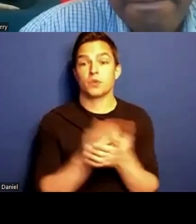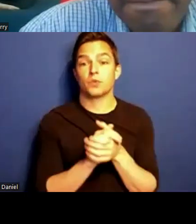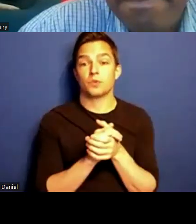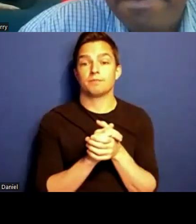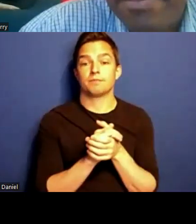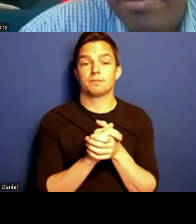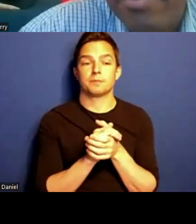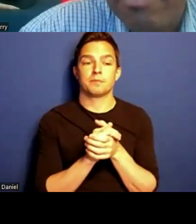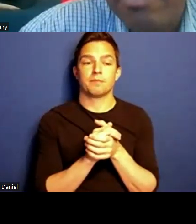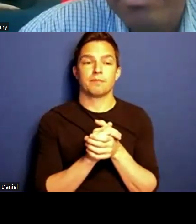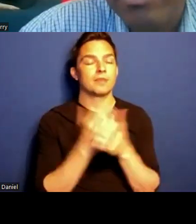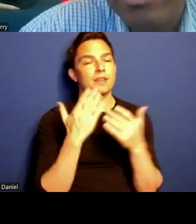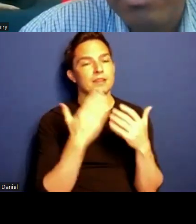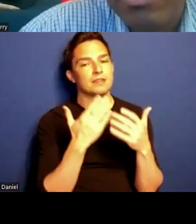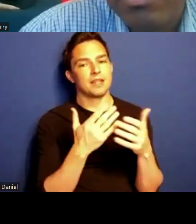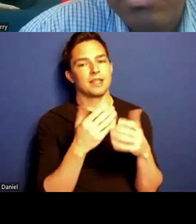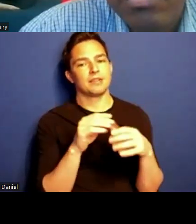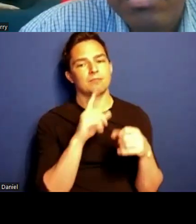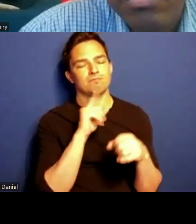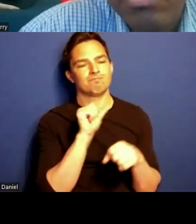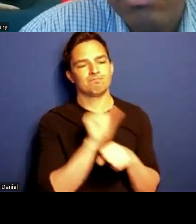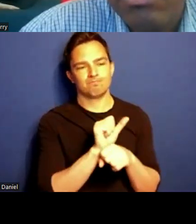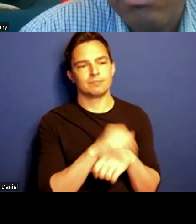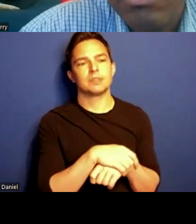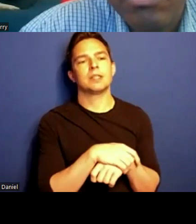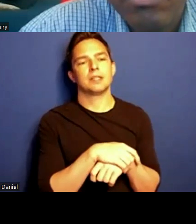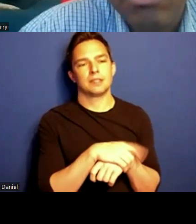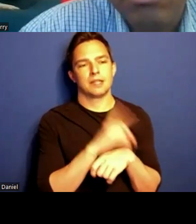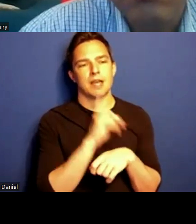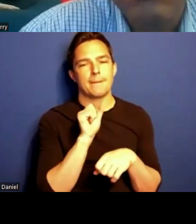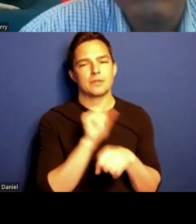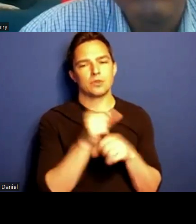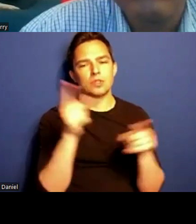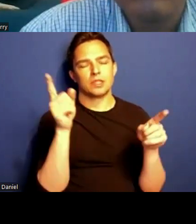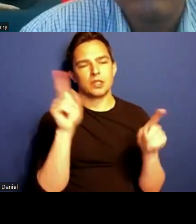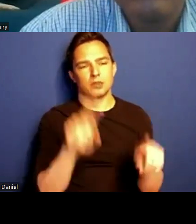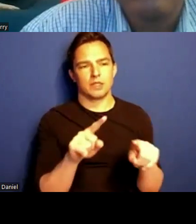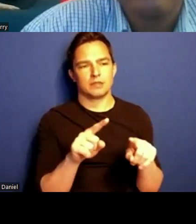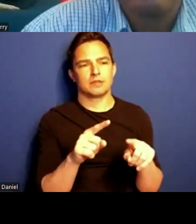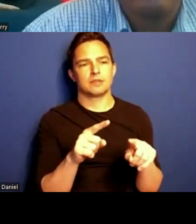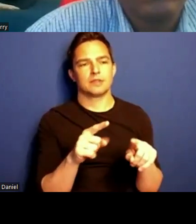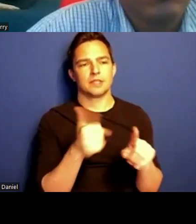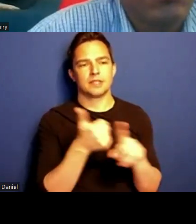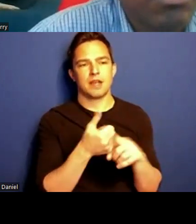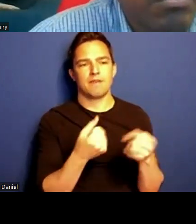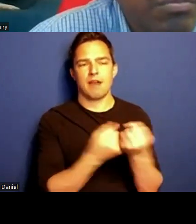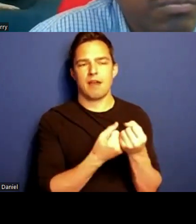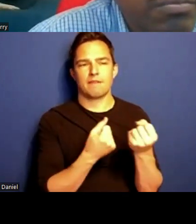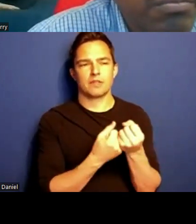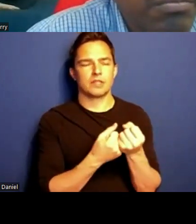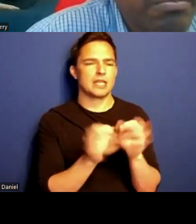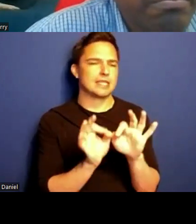(Stephanie Picazo) Thank you. Absolutely, absolutely agree on self-advocacy is essential,